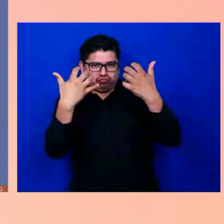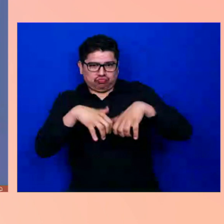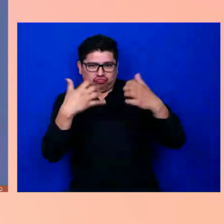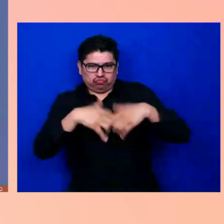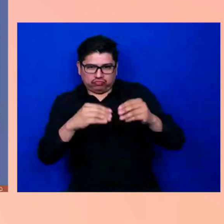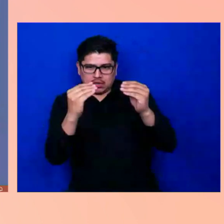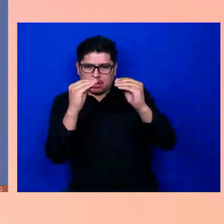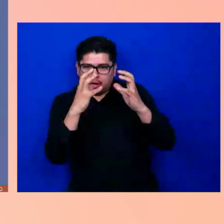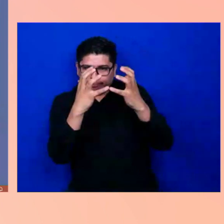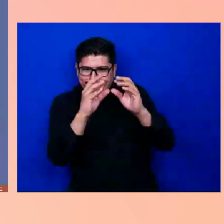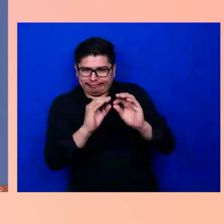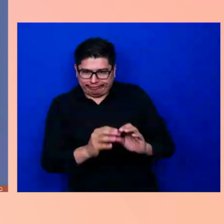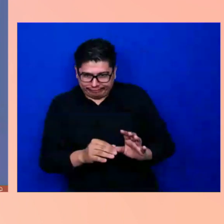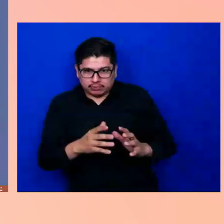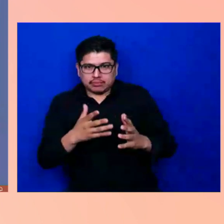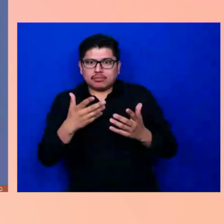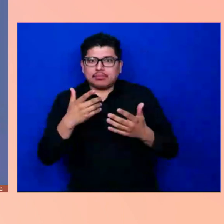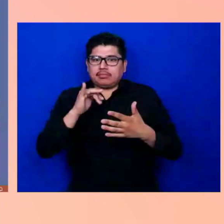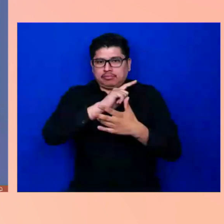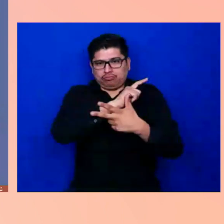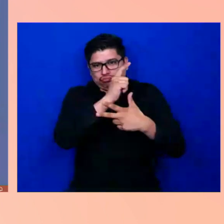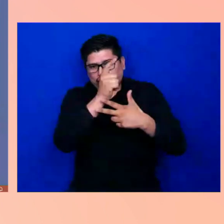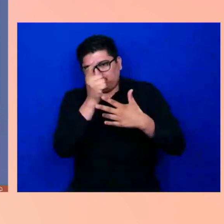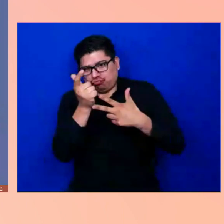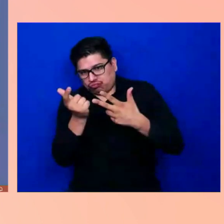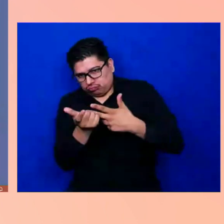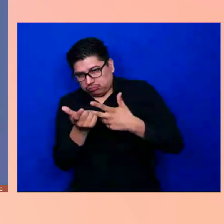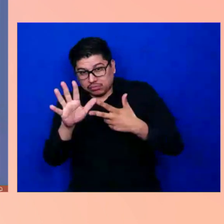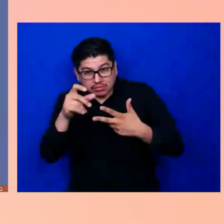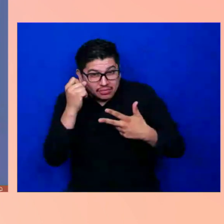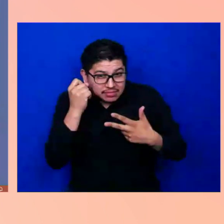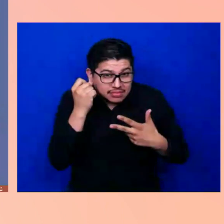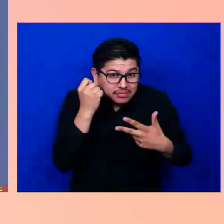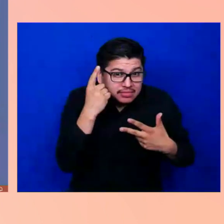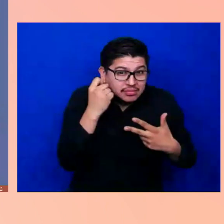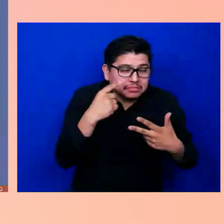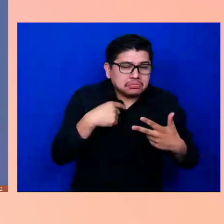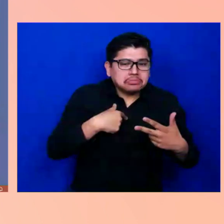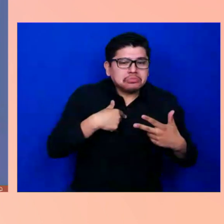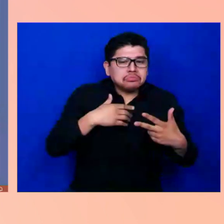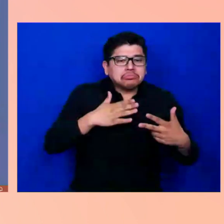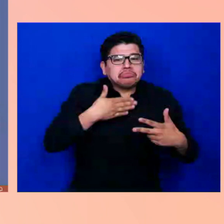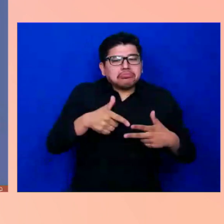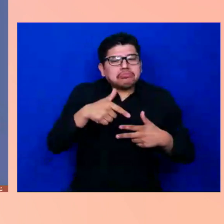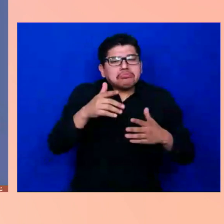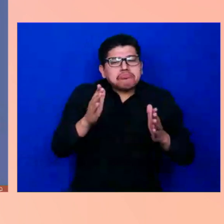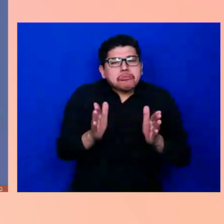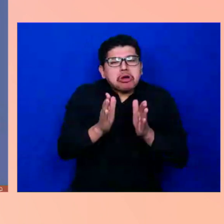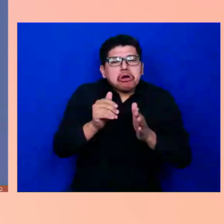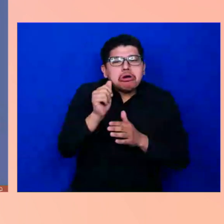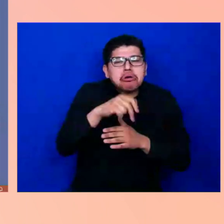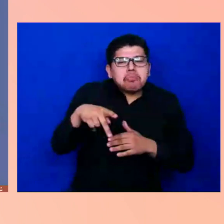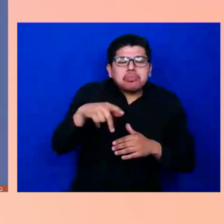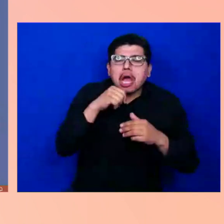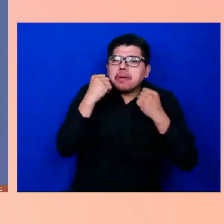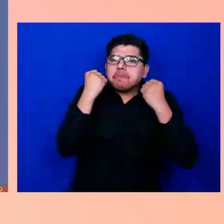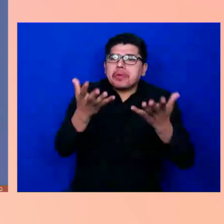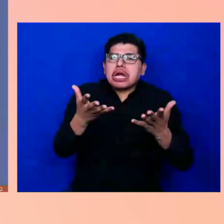Now admittedly, this is a small application with not that many controls and a typical enterprise application for me